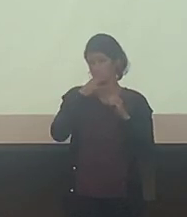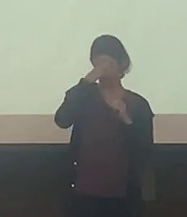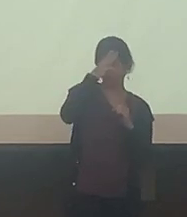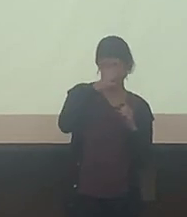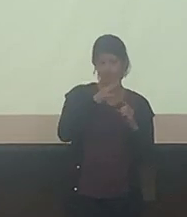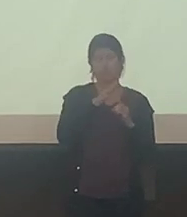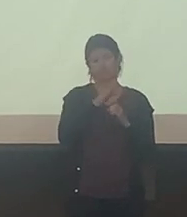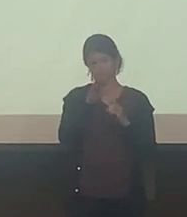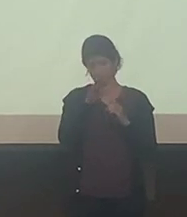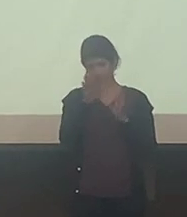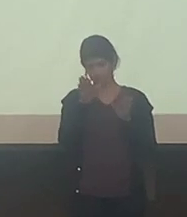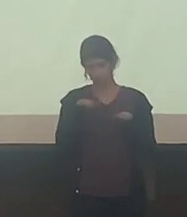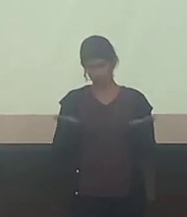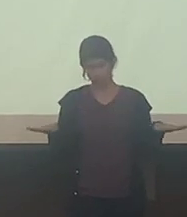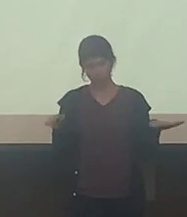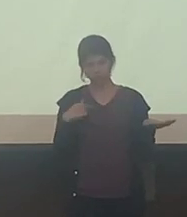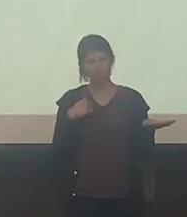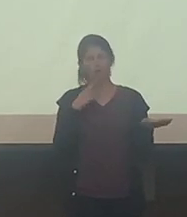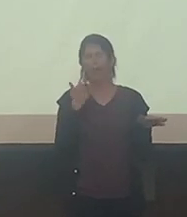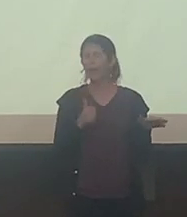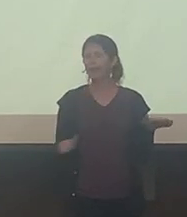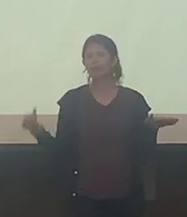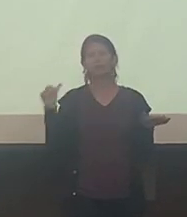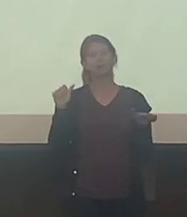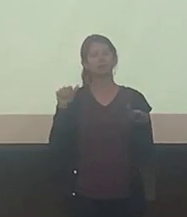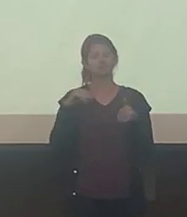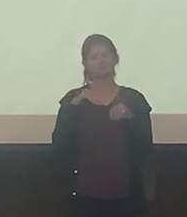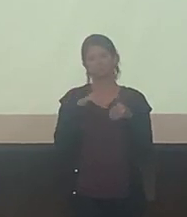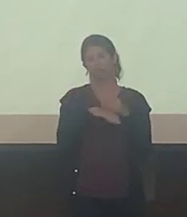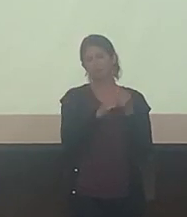for any kind of accommodations that might be necessary maybe they don't need the specially